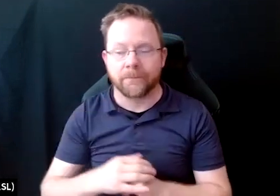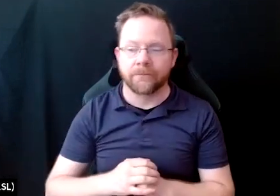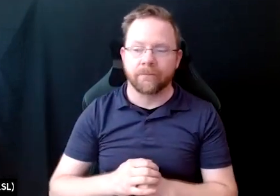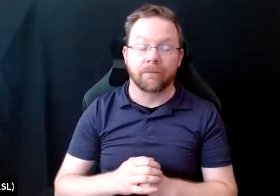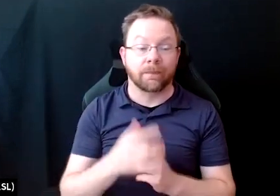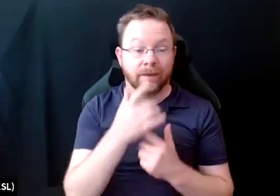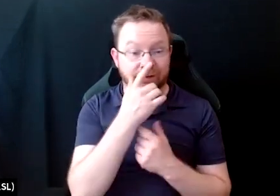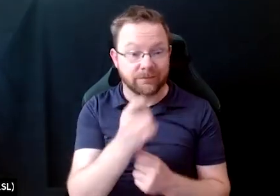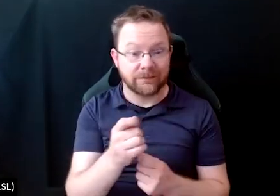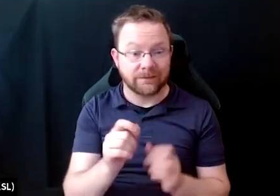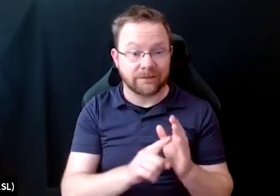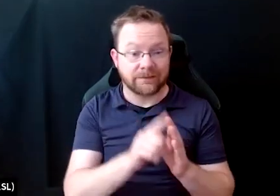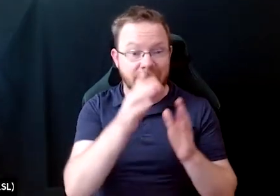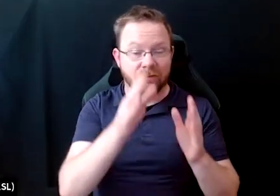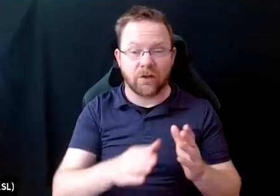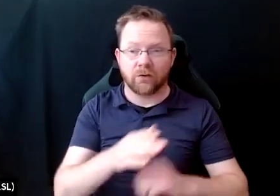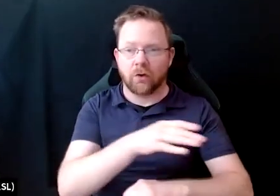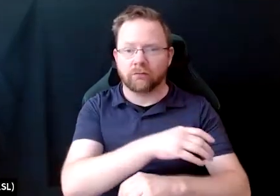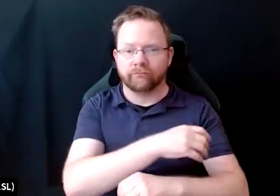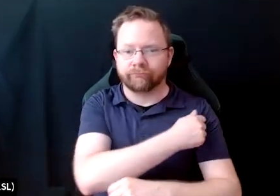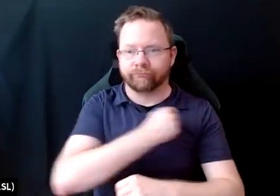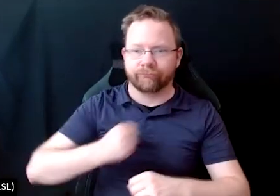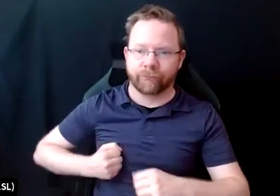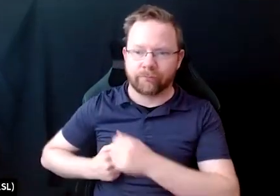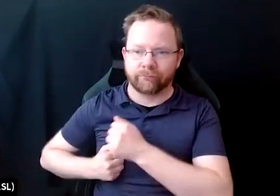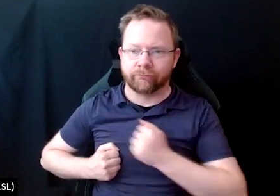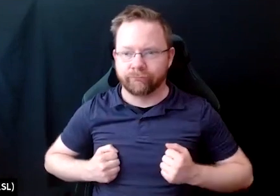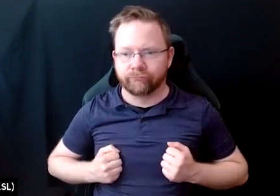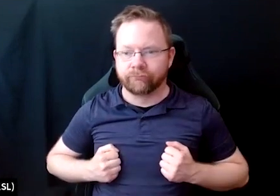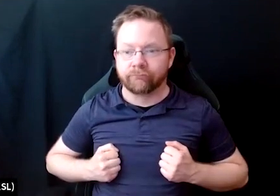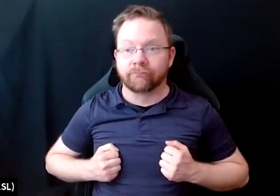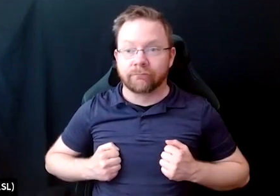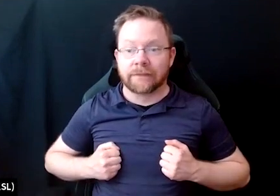Astronauts are strapped in in their upper body and down to their knees,